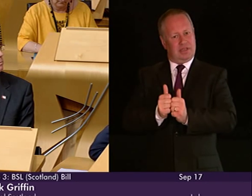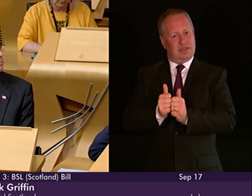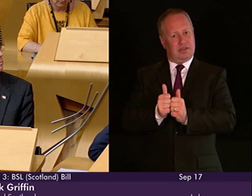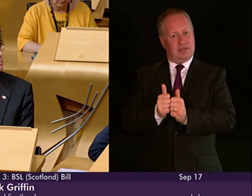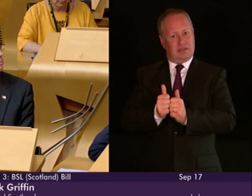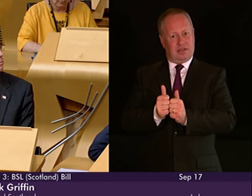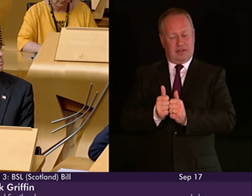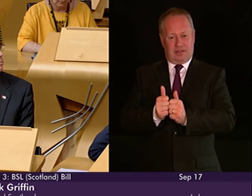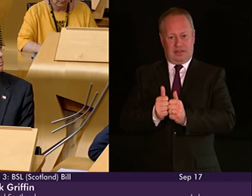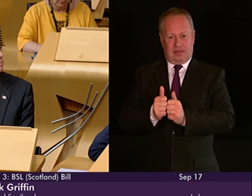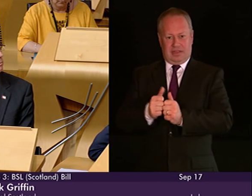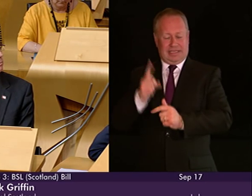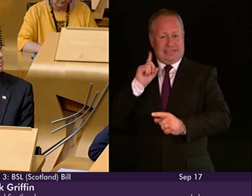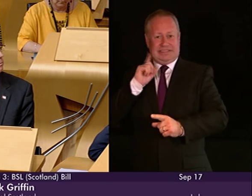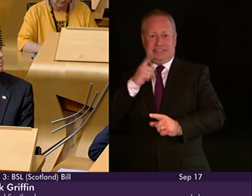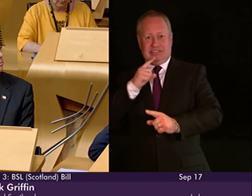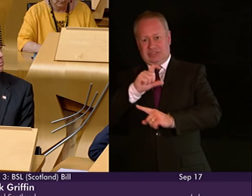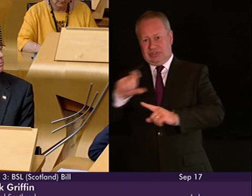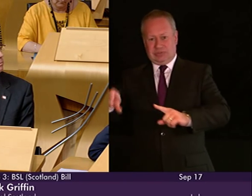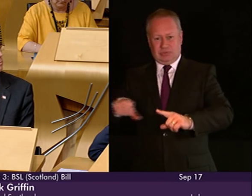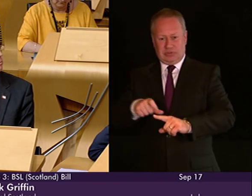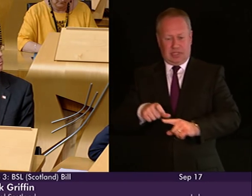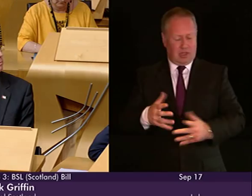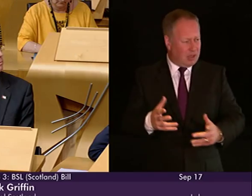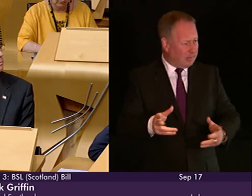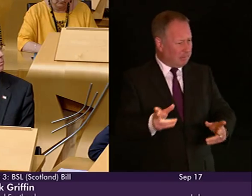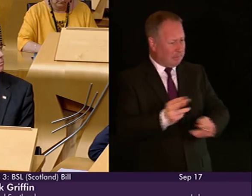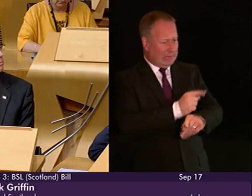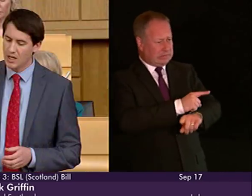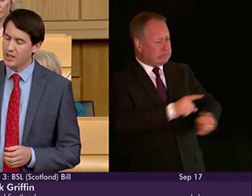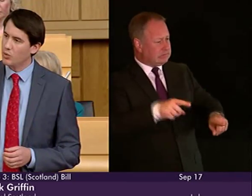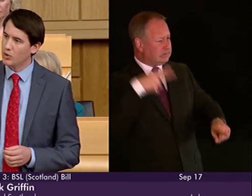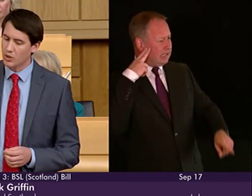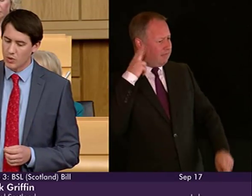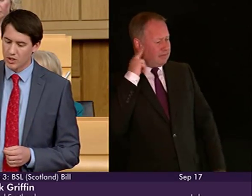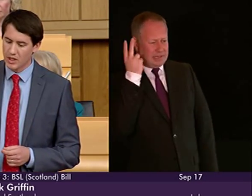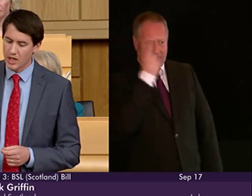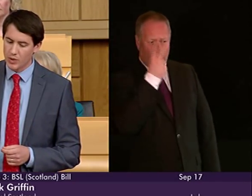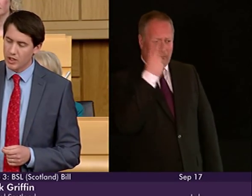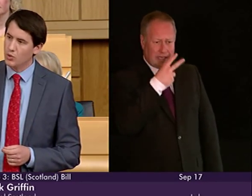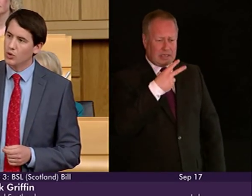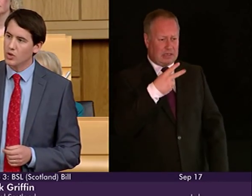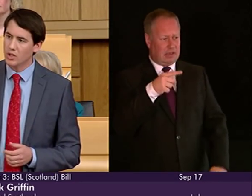out on what deaf and deafblind people have to offer society and the world of work and we can